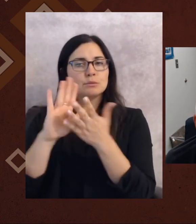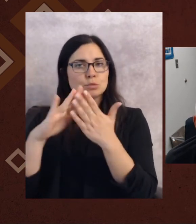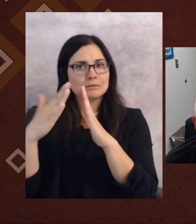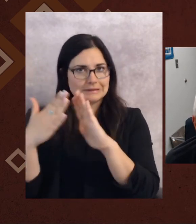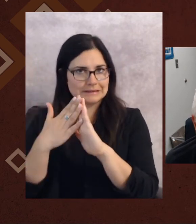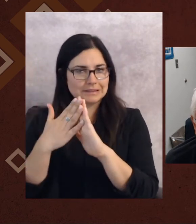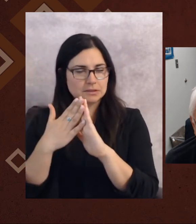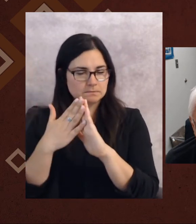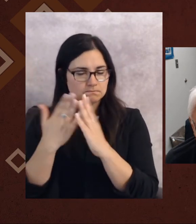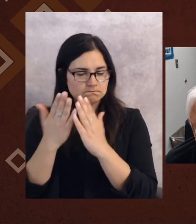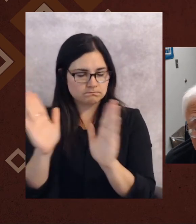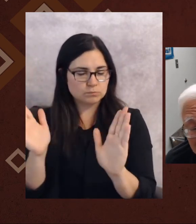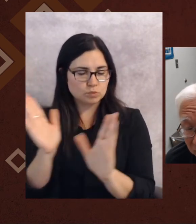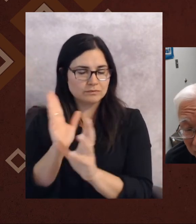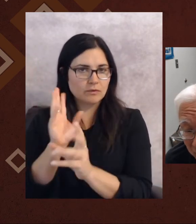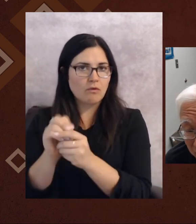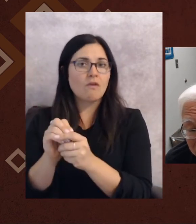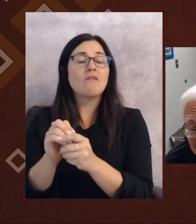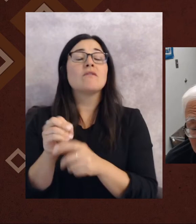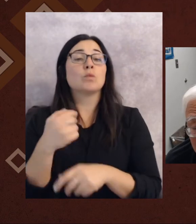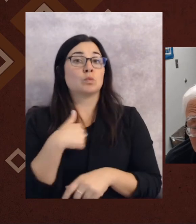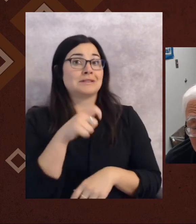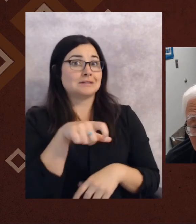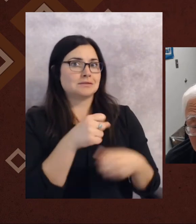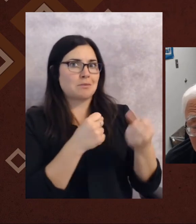you want support from others as well.